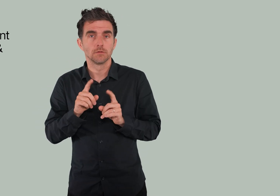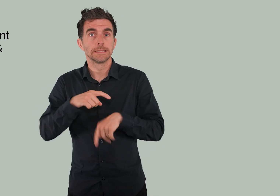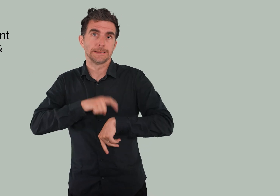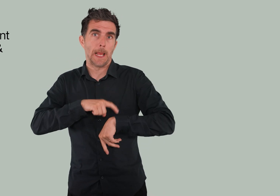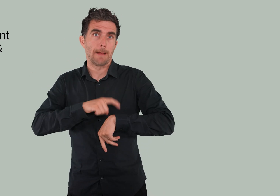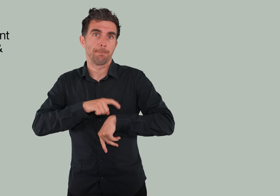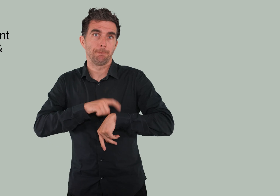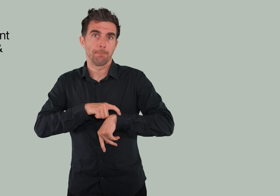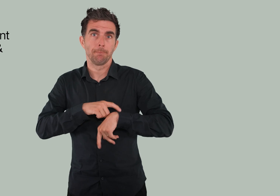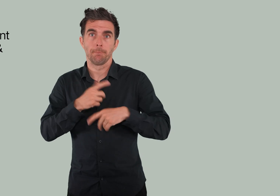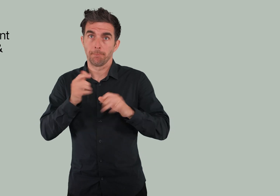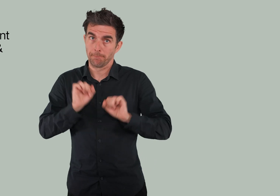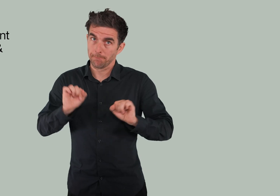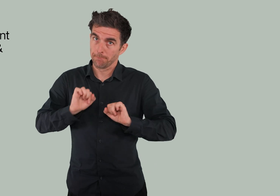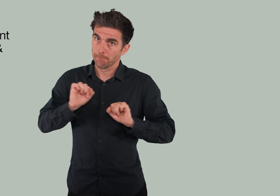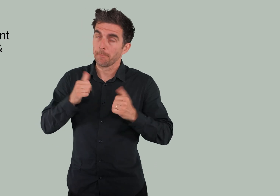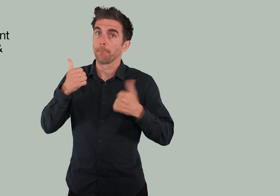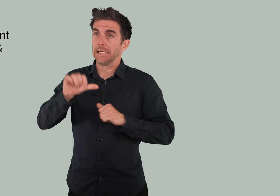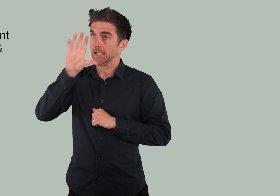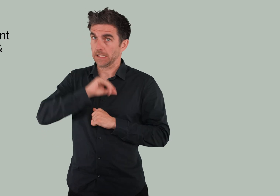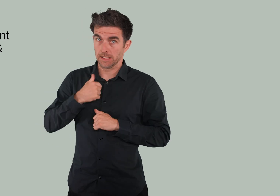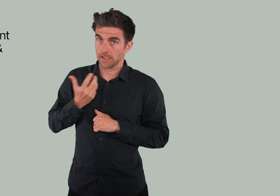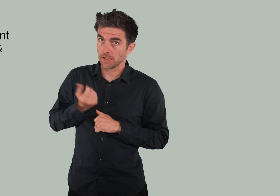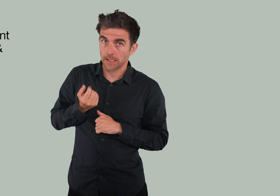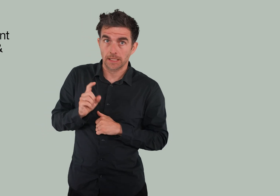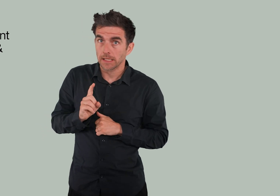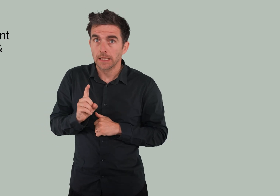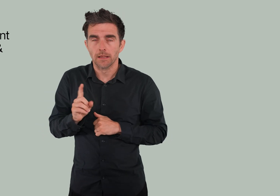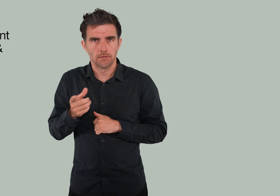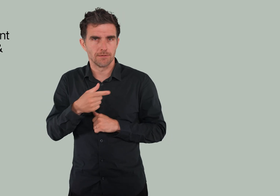with the time it took DWP to tell them the outcome of their claim